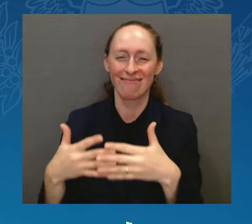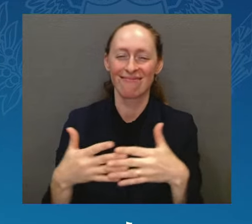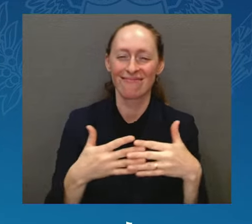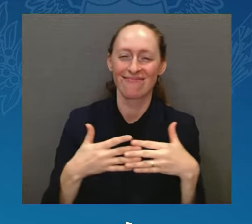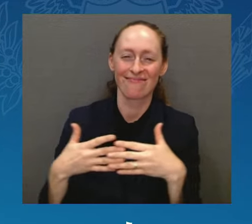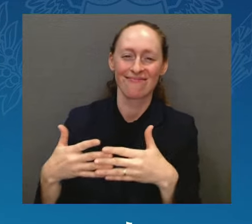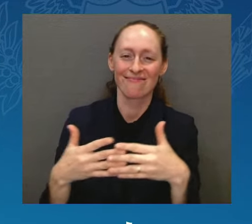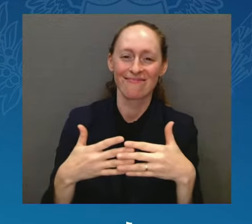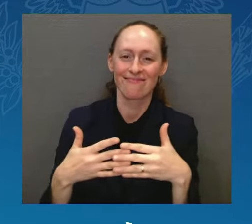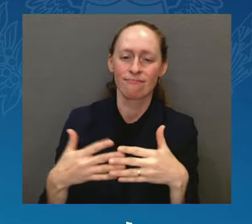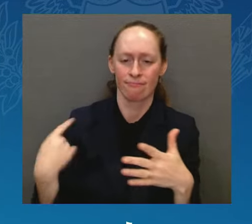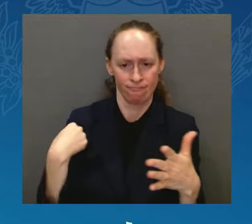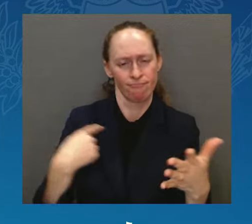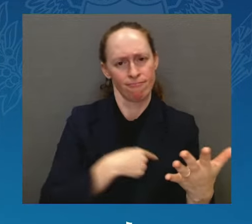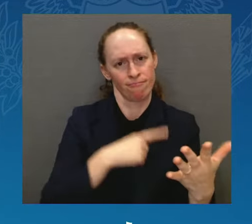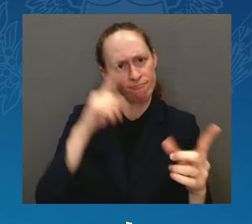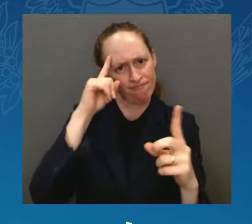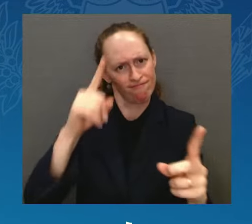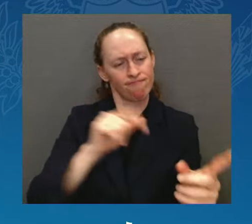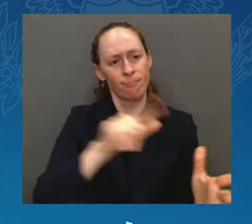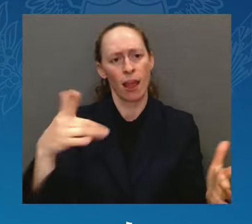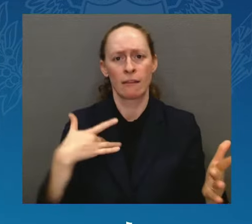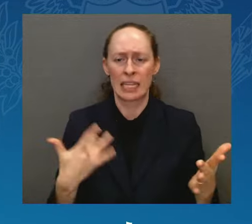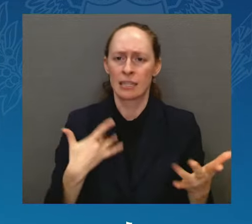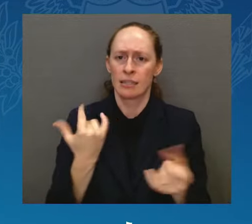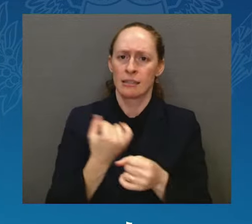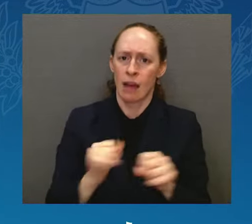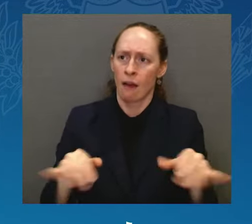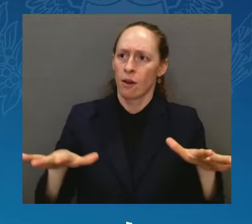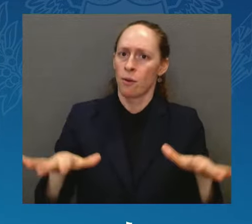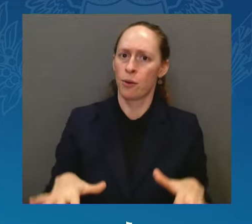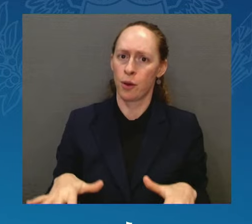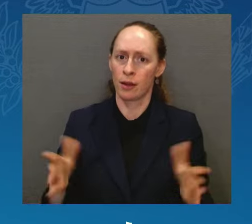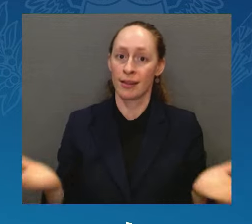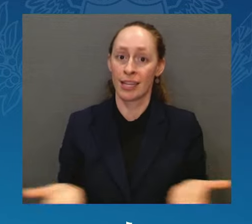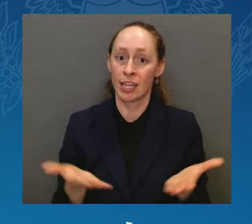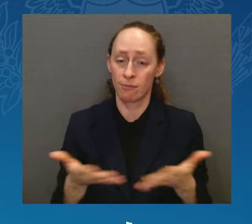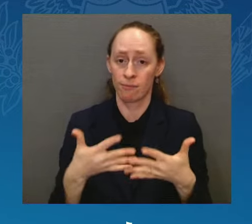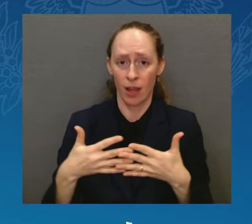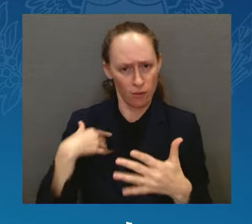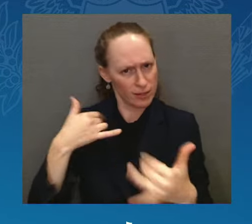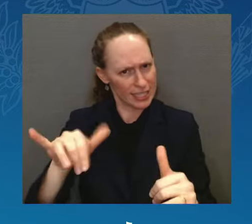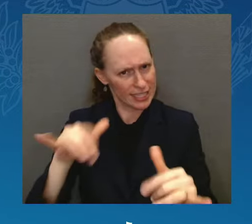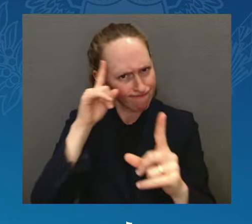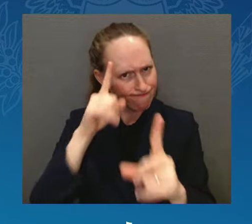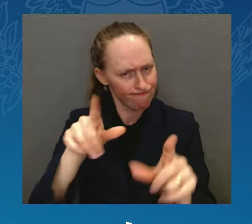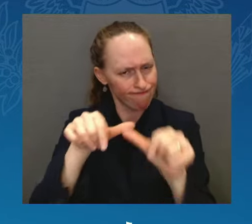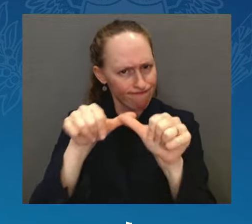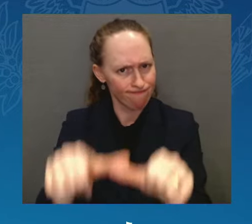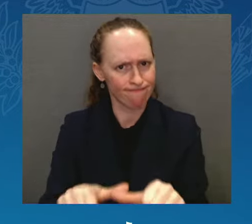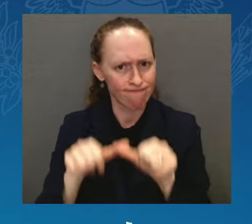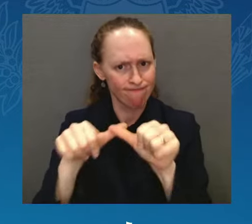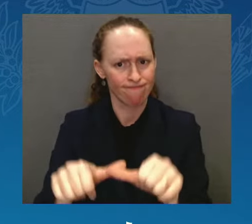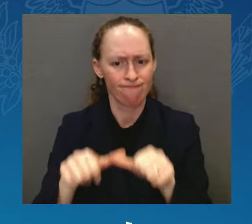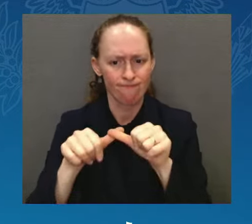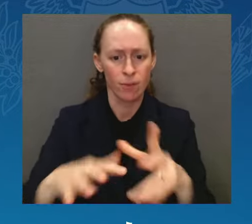And we will continue to work forcefully to protect our fellow countrymen and women and people